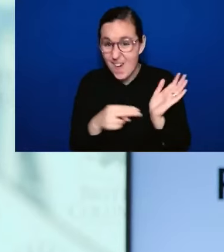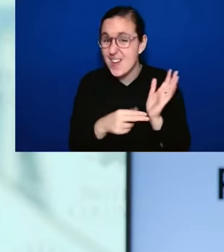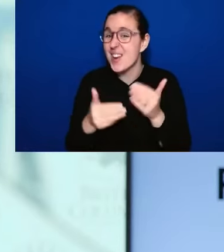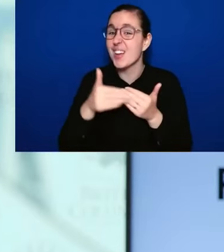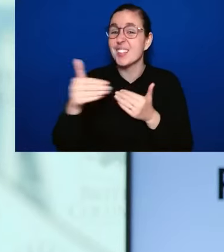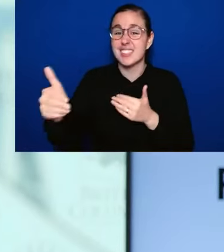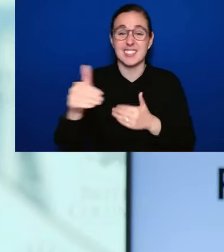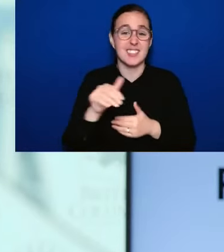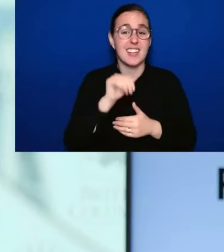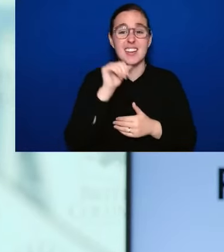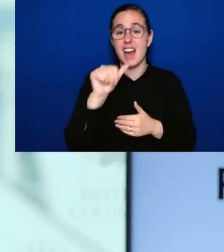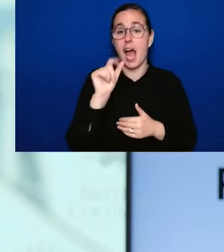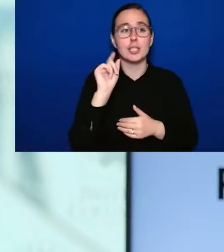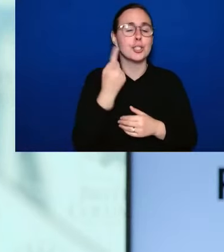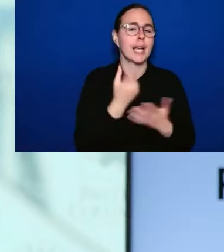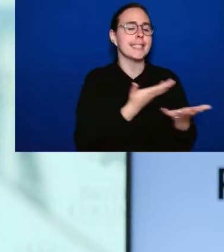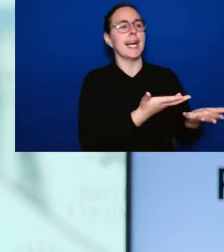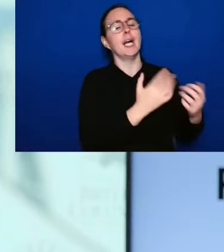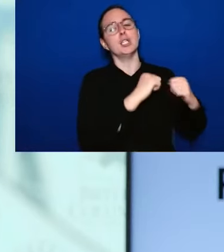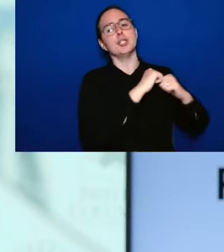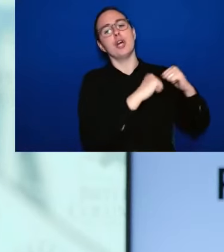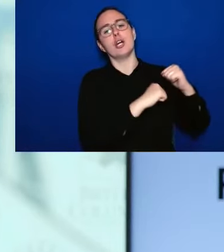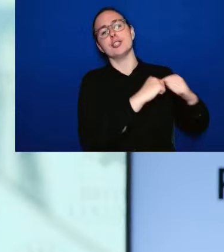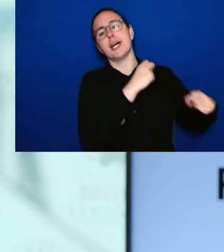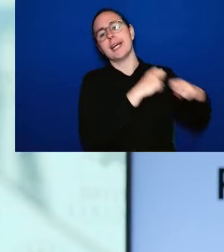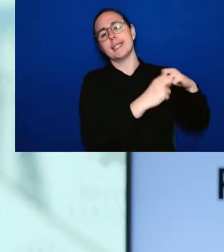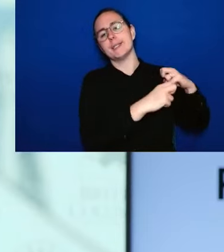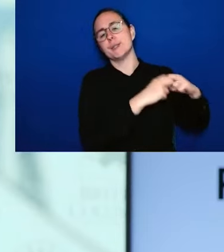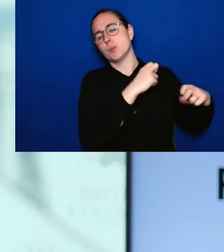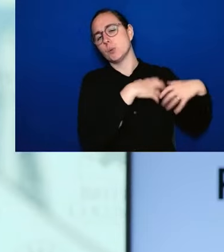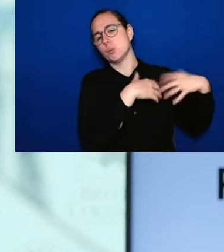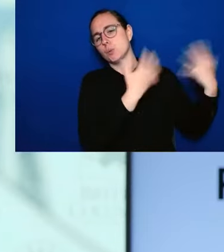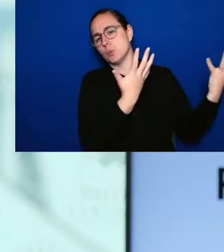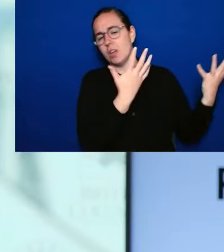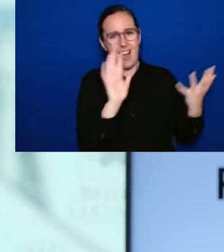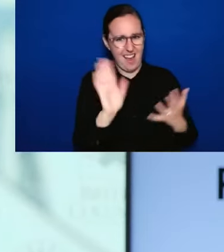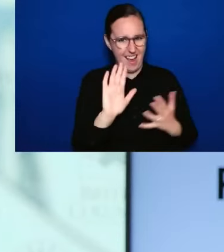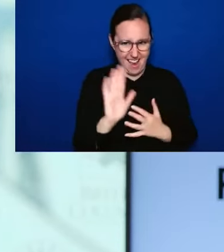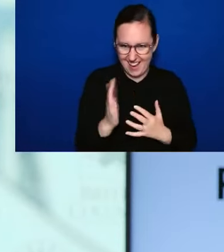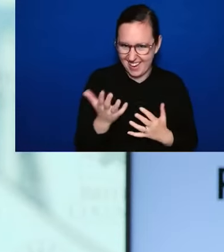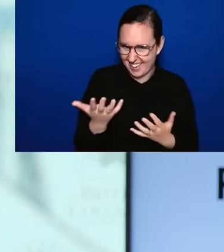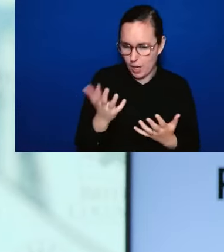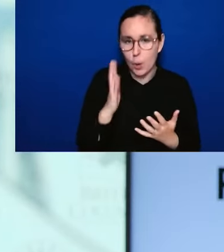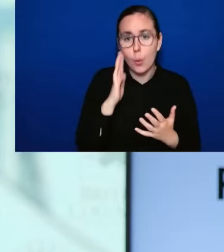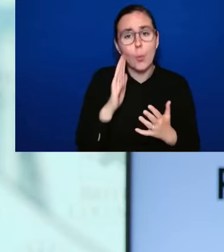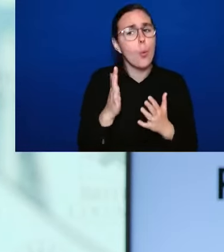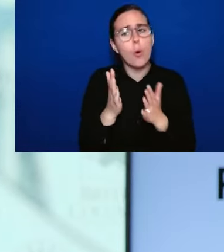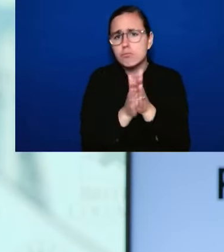structural issue although I'm always interested to hear the advice from people who were leading- the agency I think it's